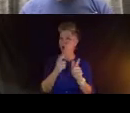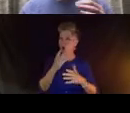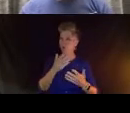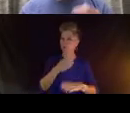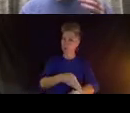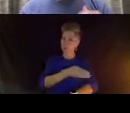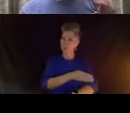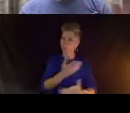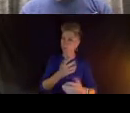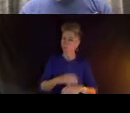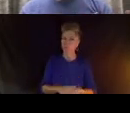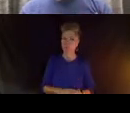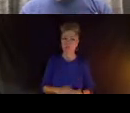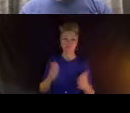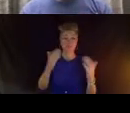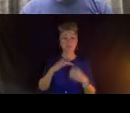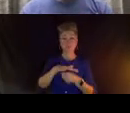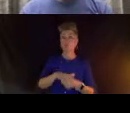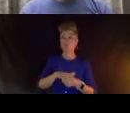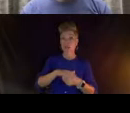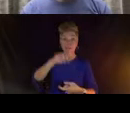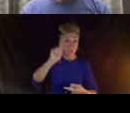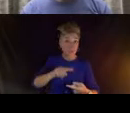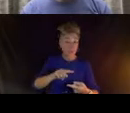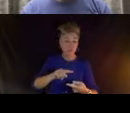can't be overlooked whatsoever. So stress does funny things to us,